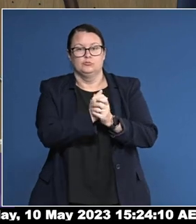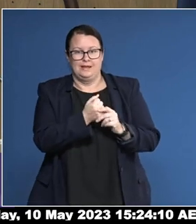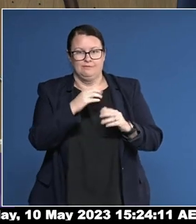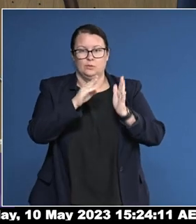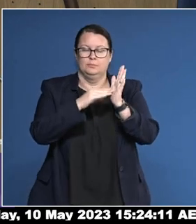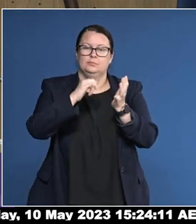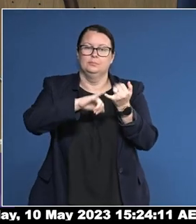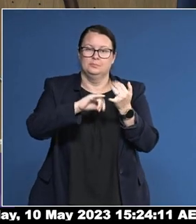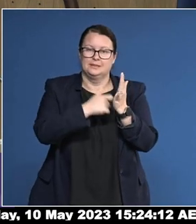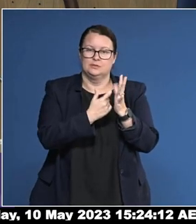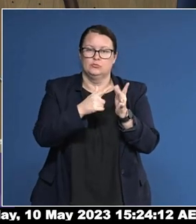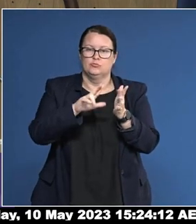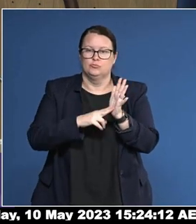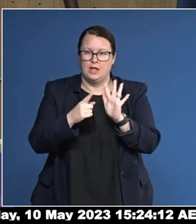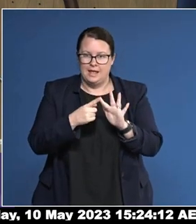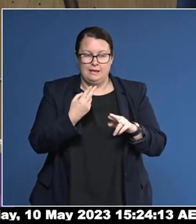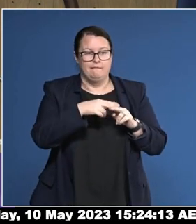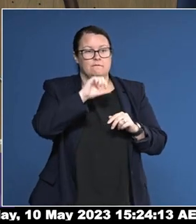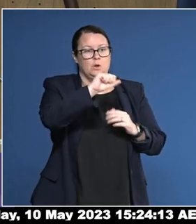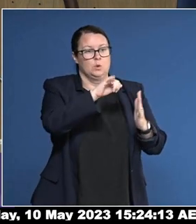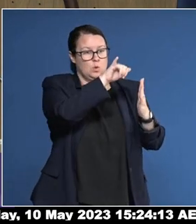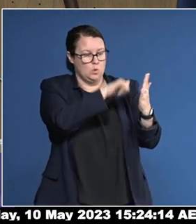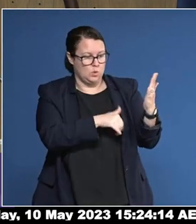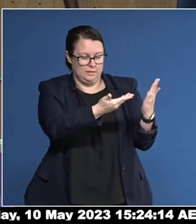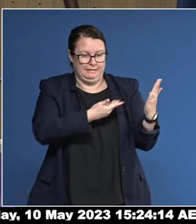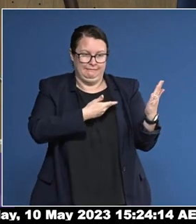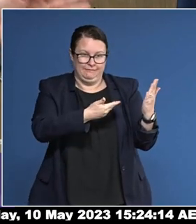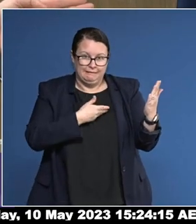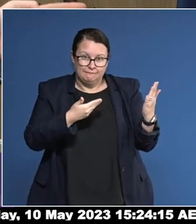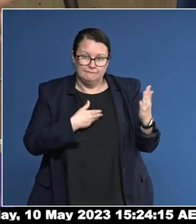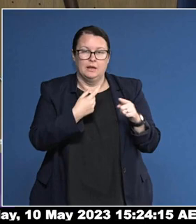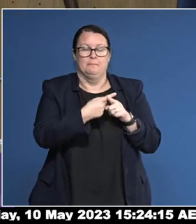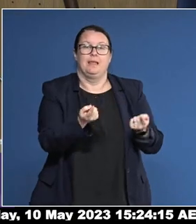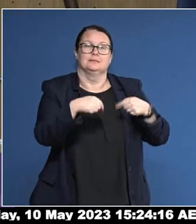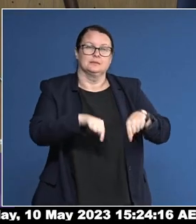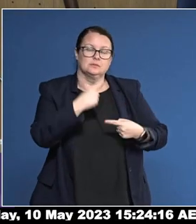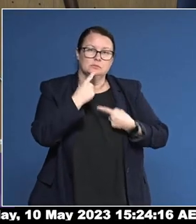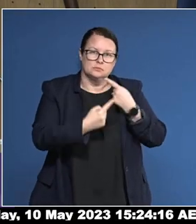materials that you've given us. I'm Commissioner McEwin. This is Commissioner Mason, Commissioner Ryan.